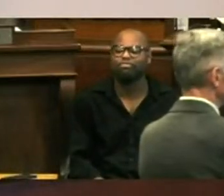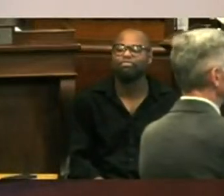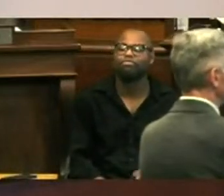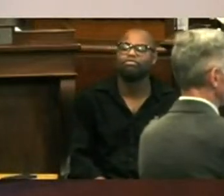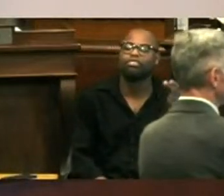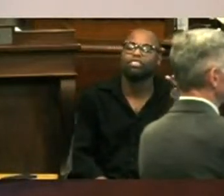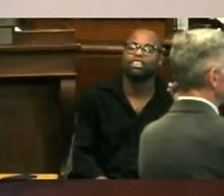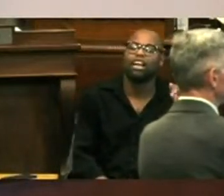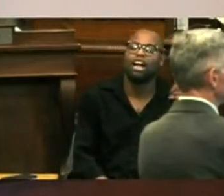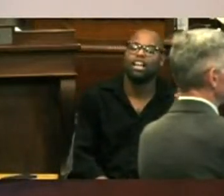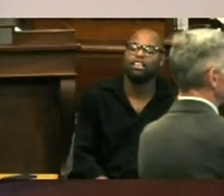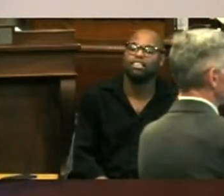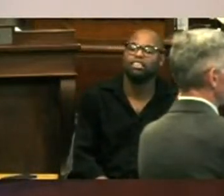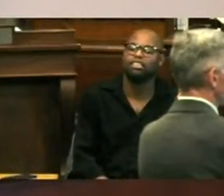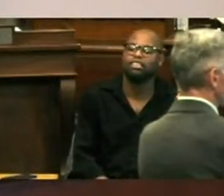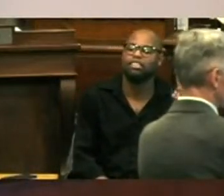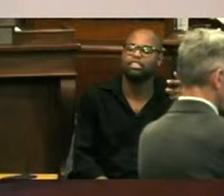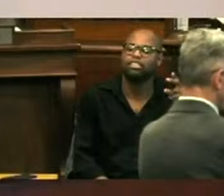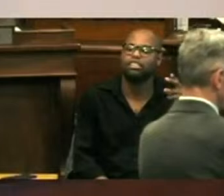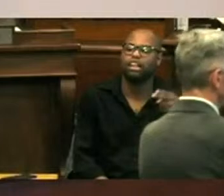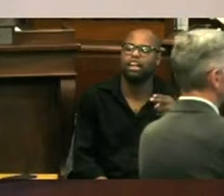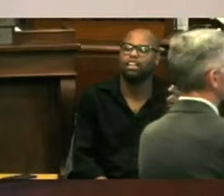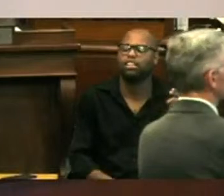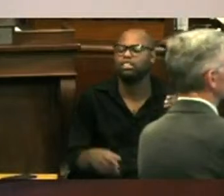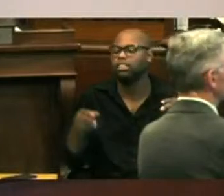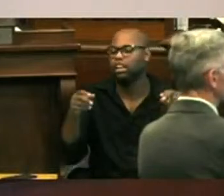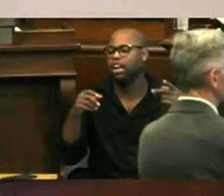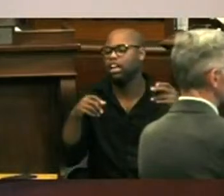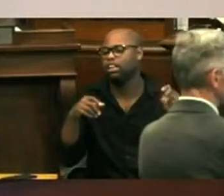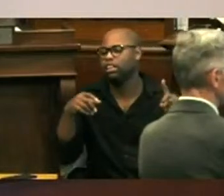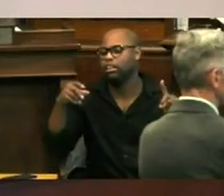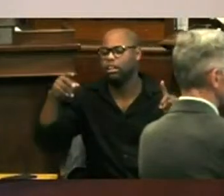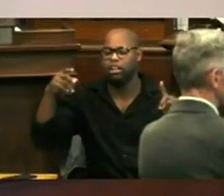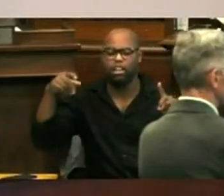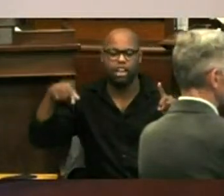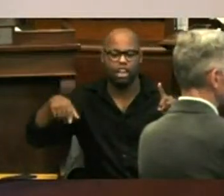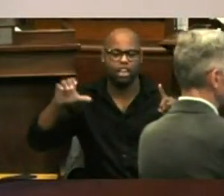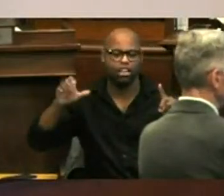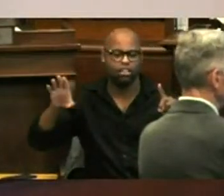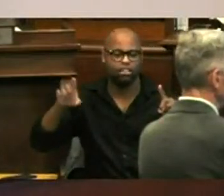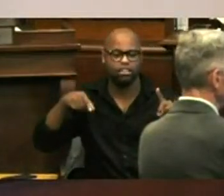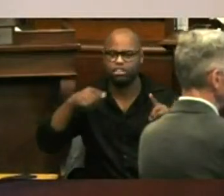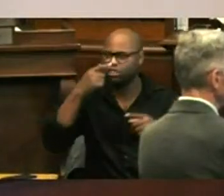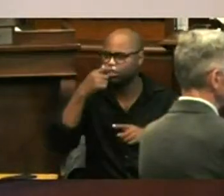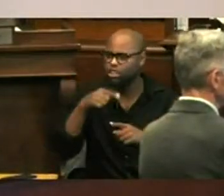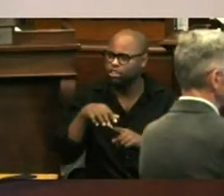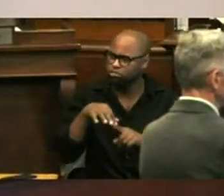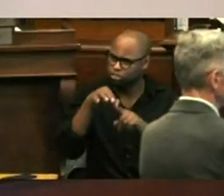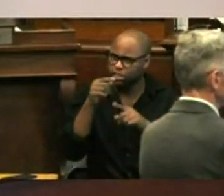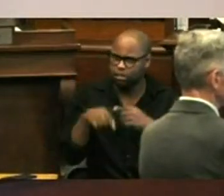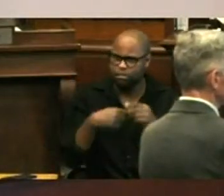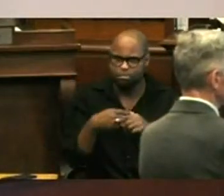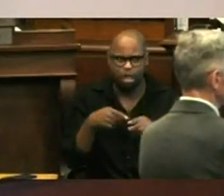historic park nonetheless. But certainly in Highland and Cobbs, I think there's a little